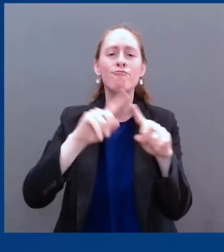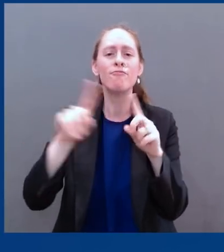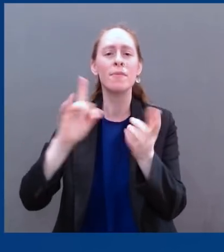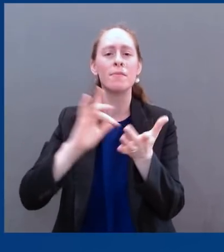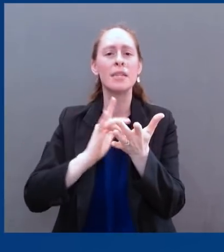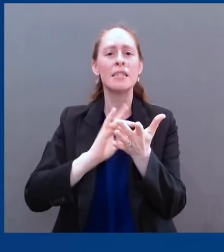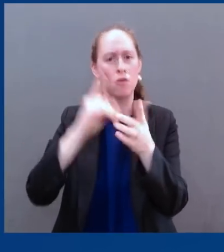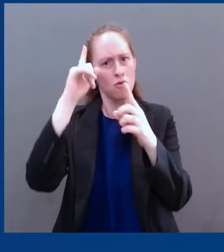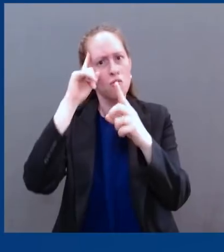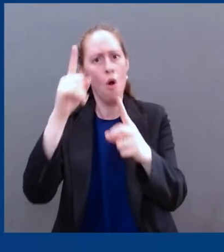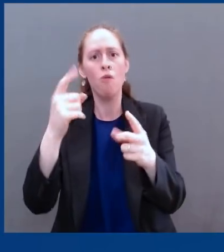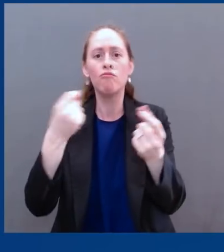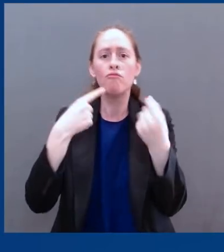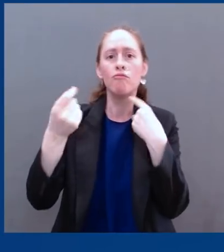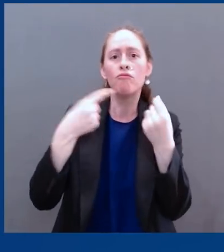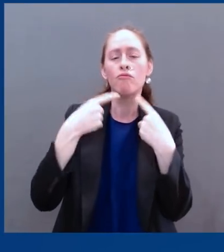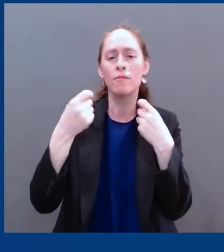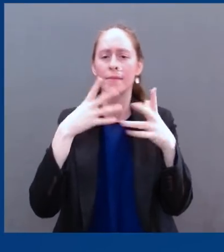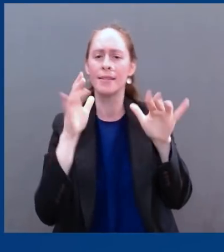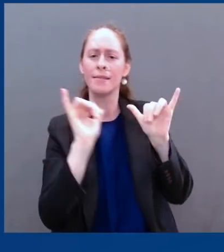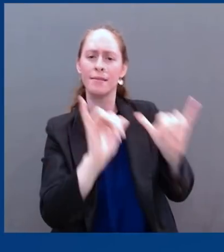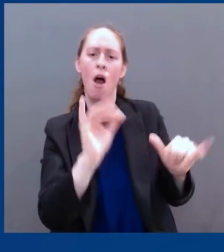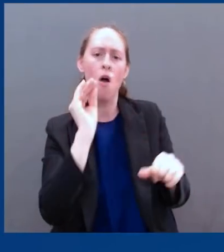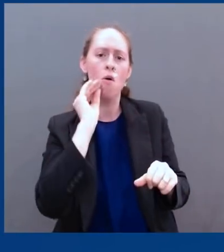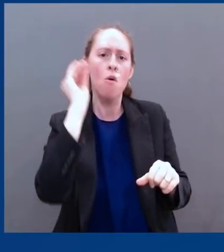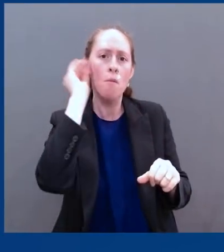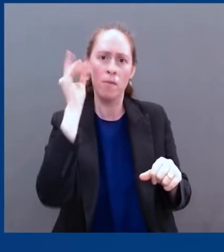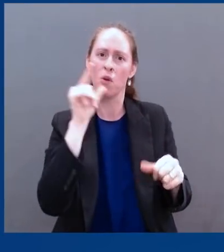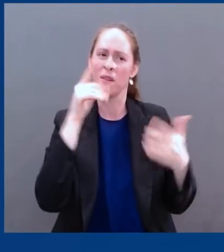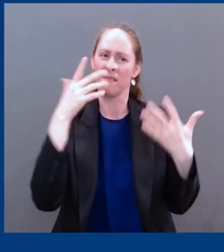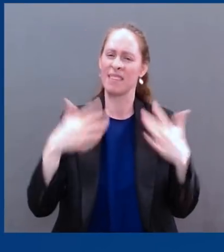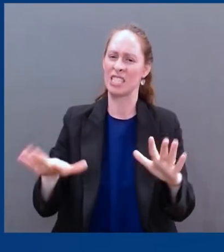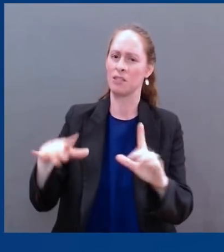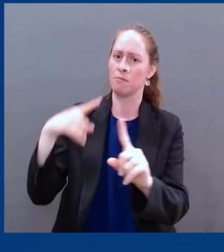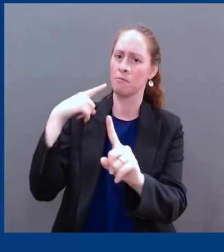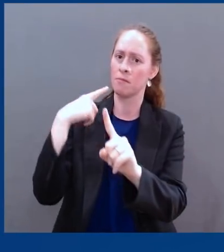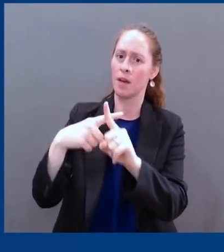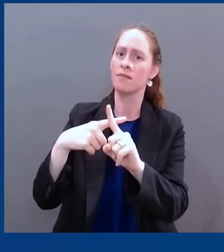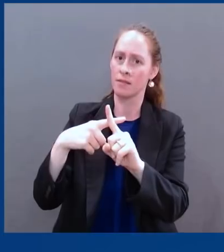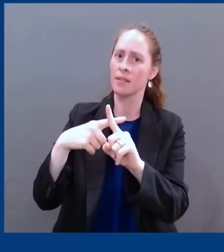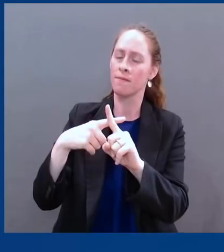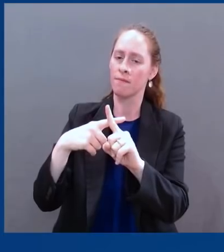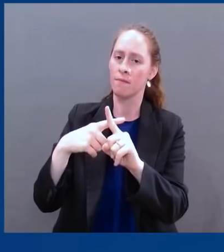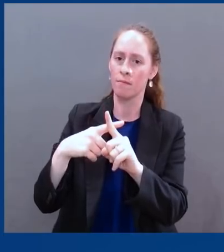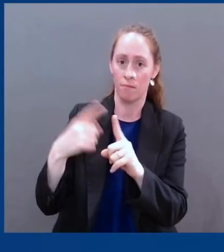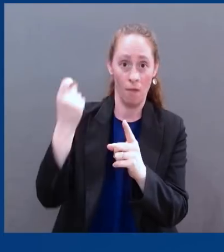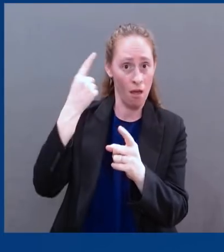with COVID-19 during the Omicron era. And I want to emphasize "during the Omicron era"